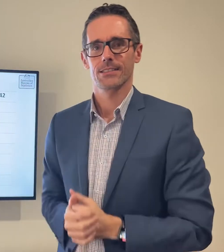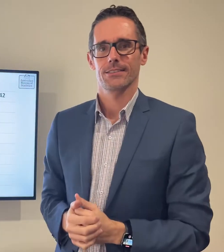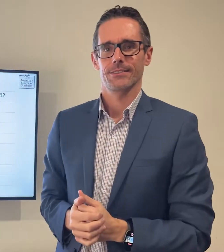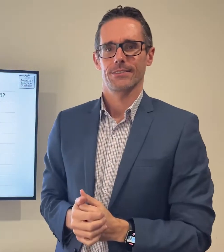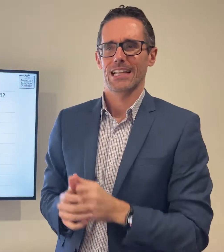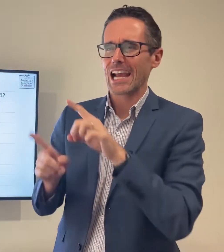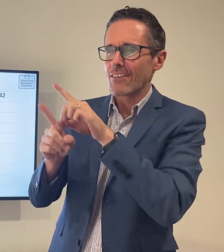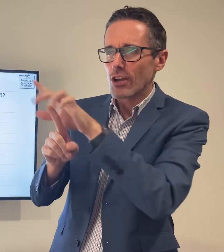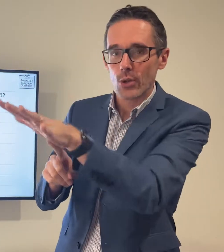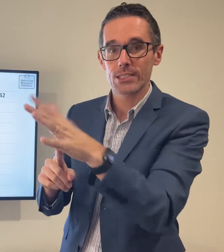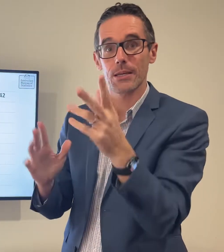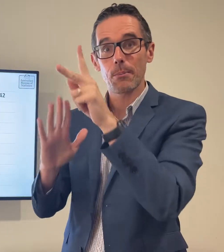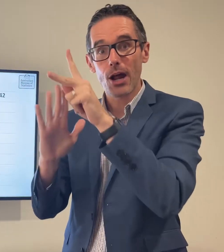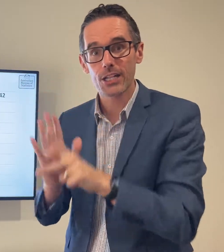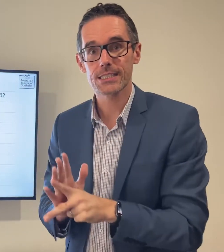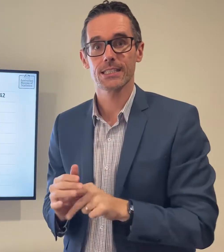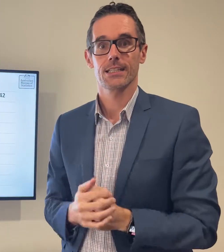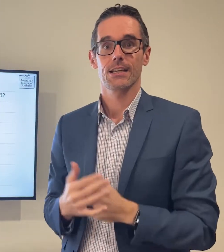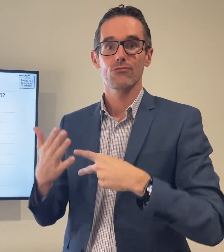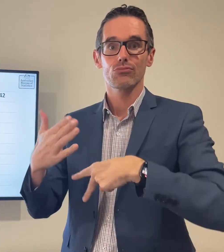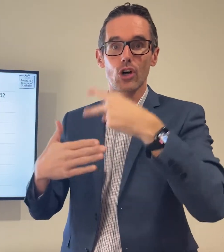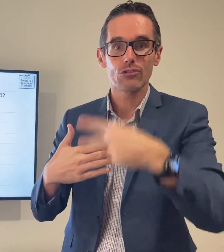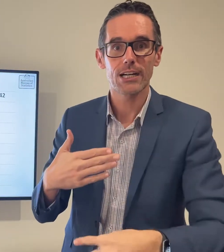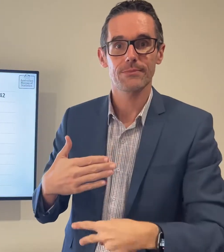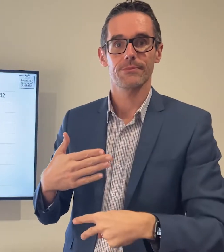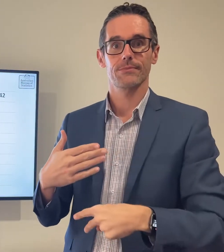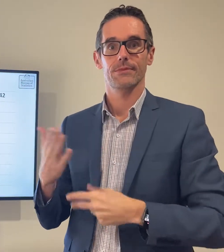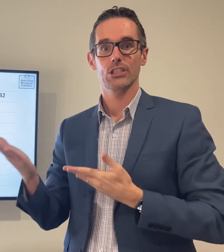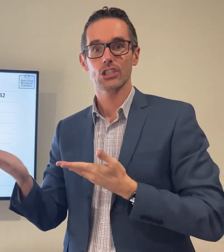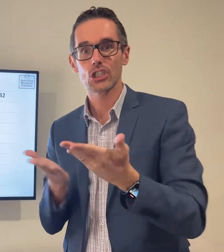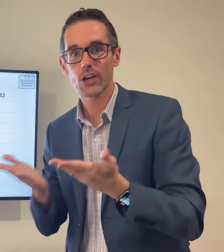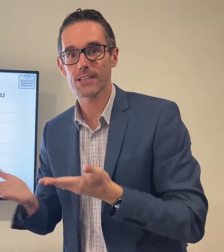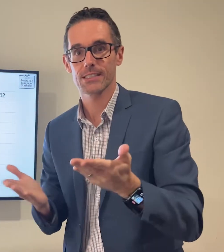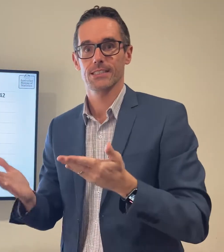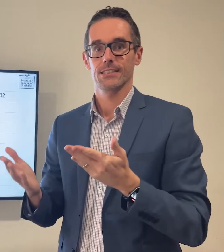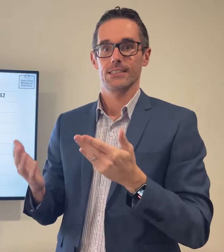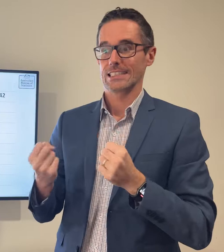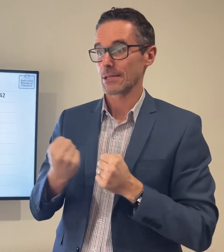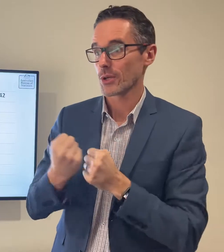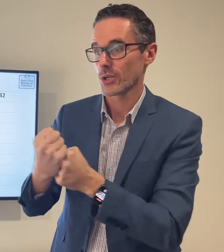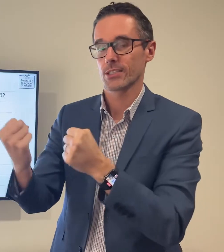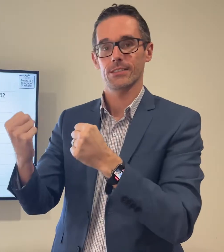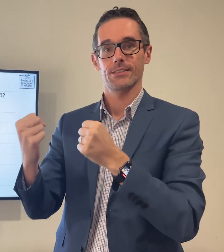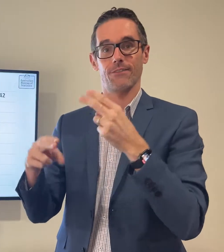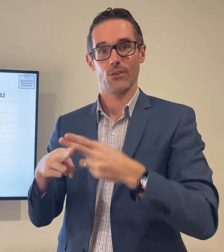It will support our ability to advocate and influence government policies, programs, services,